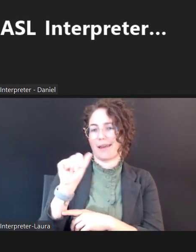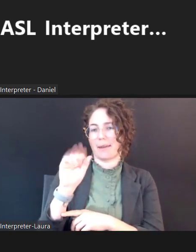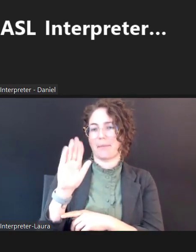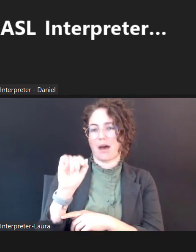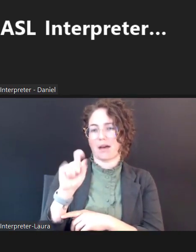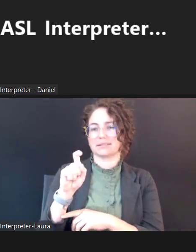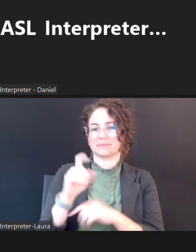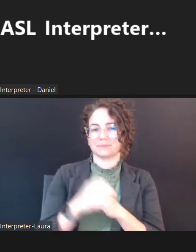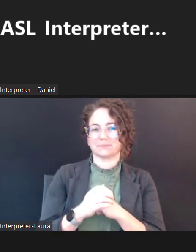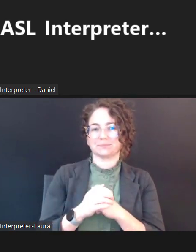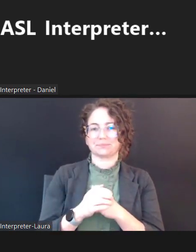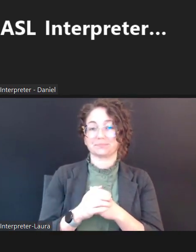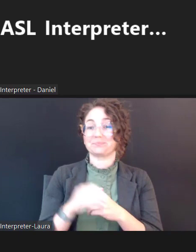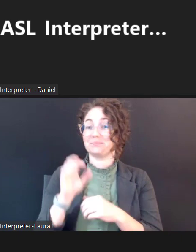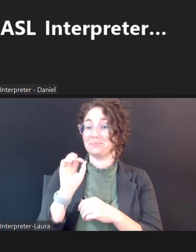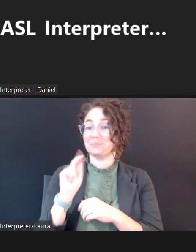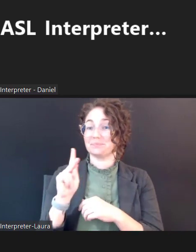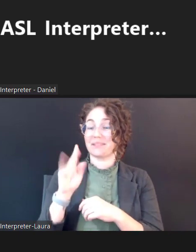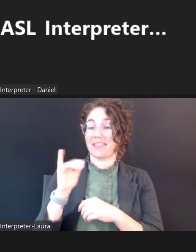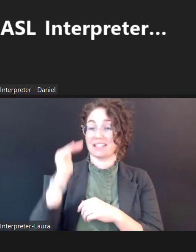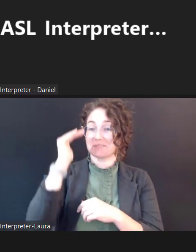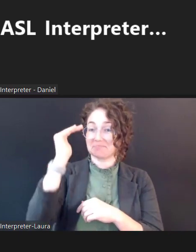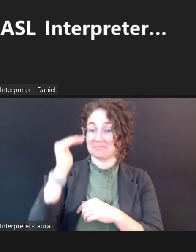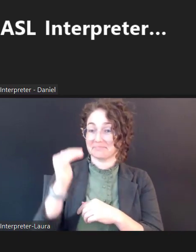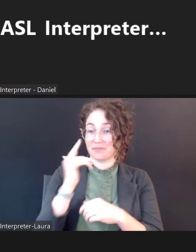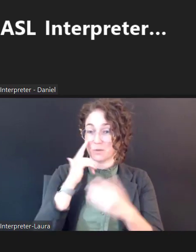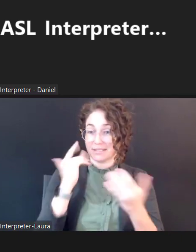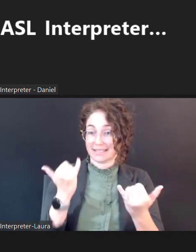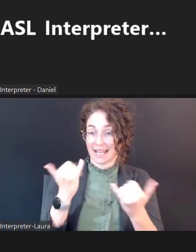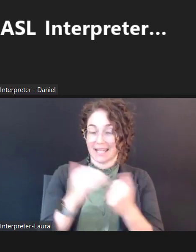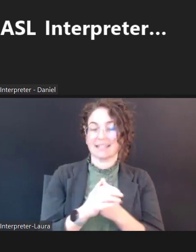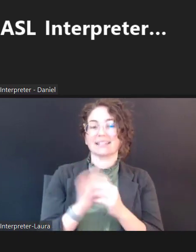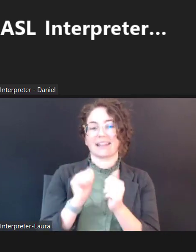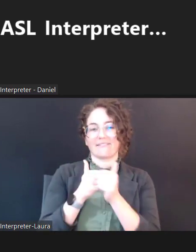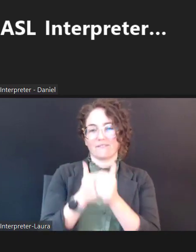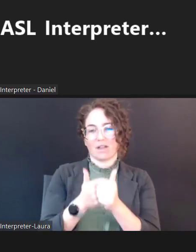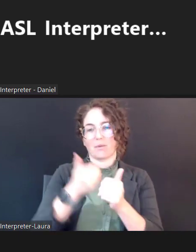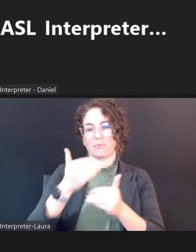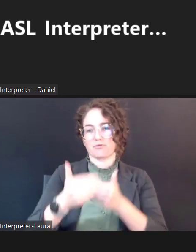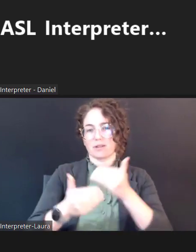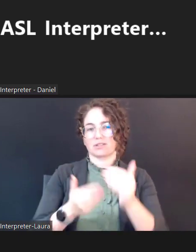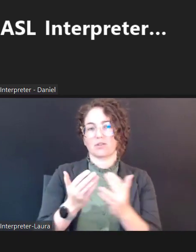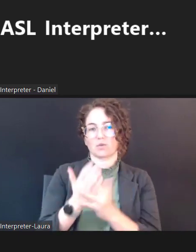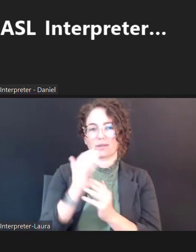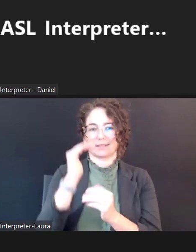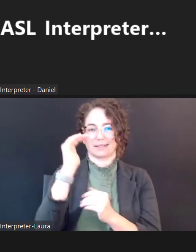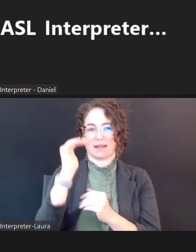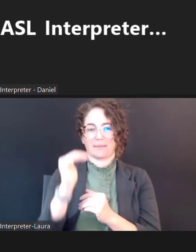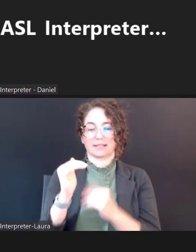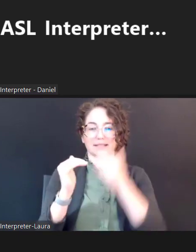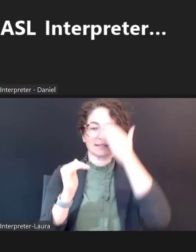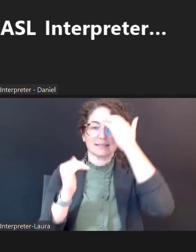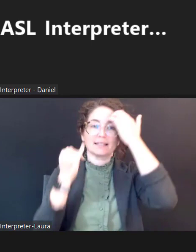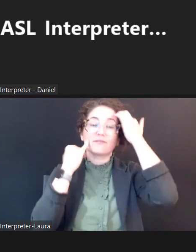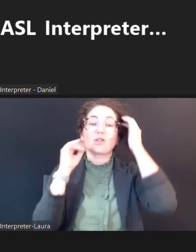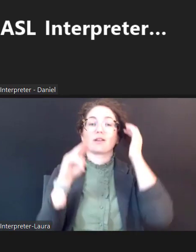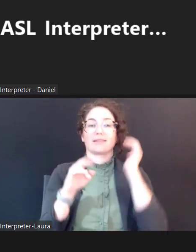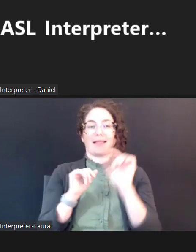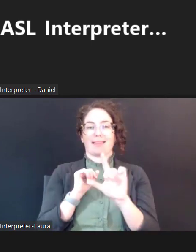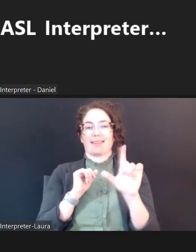You can follow our progression through these topics by referring to the left side of your screen and since this is a recorded webinar,